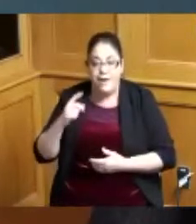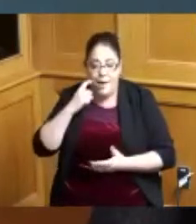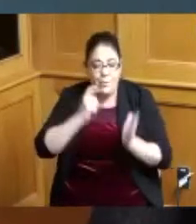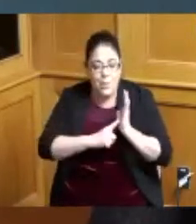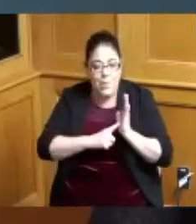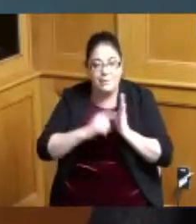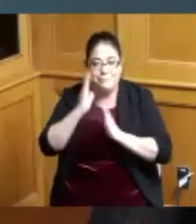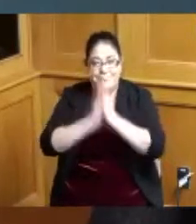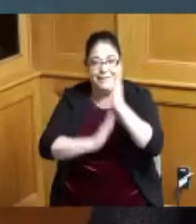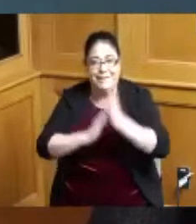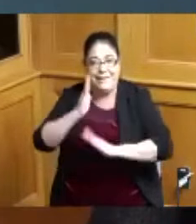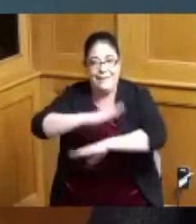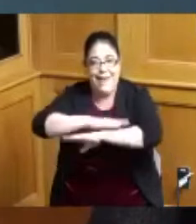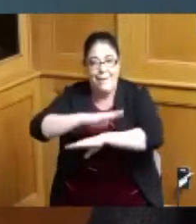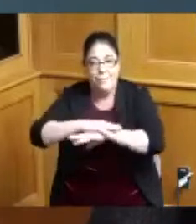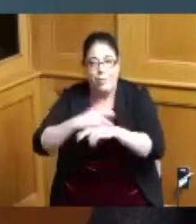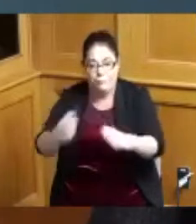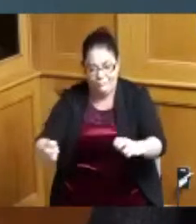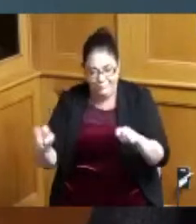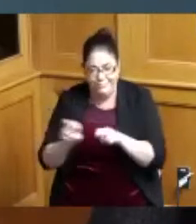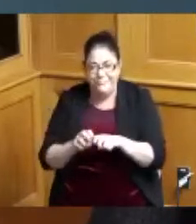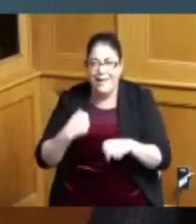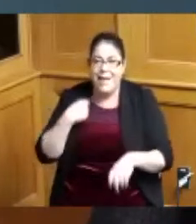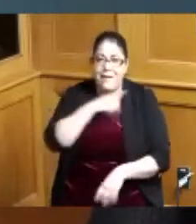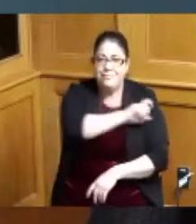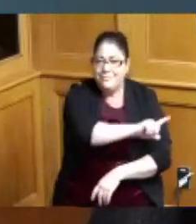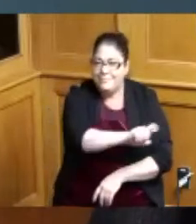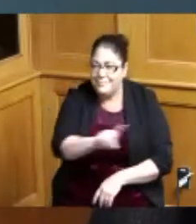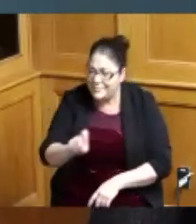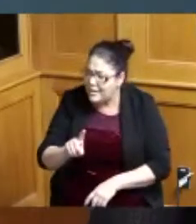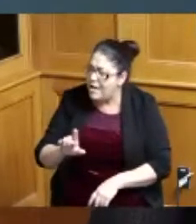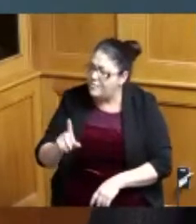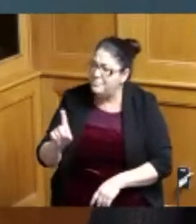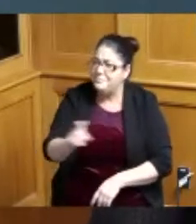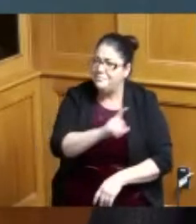at Kroger's and I came back around and I told him about our program right and I don't see him